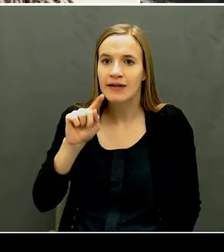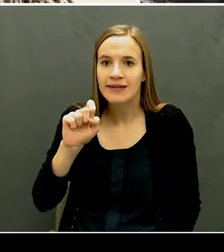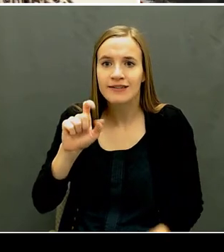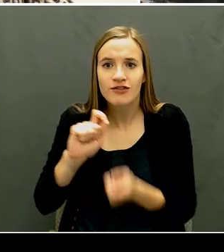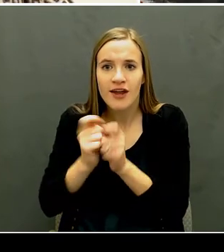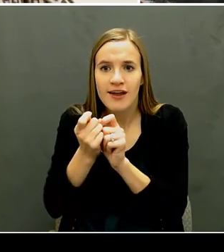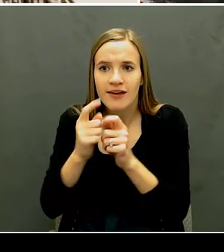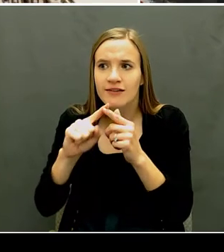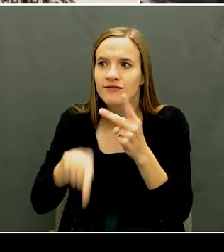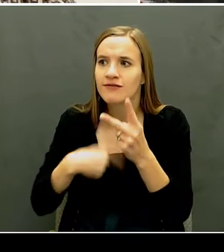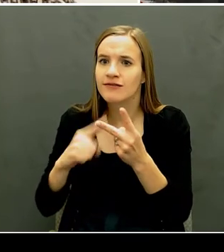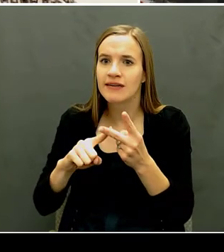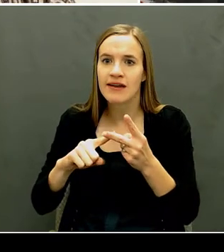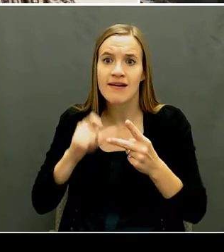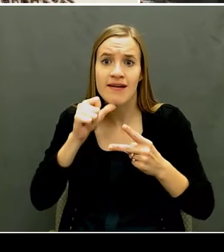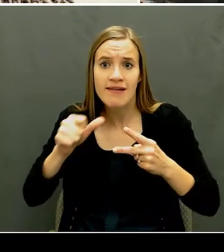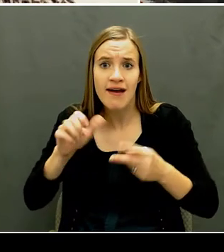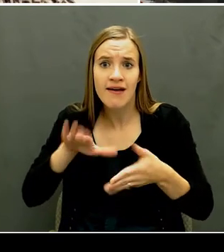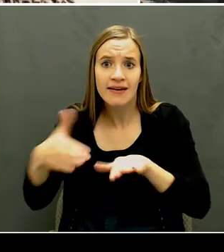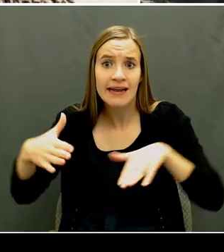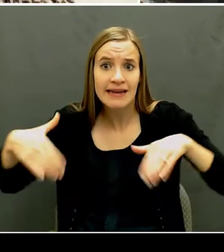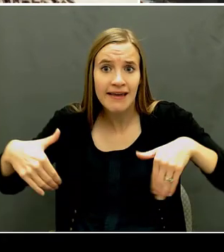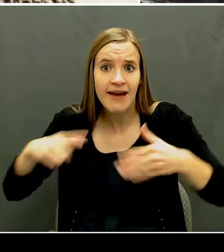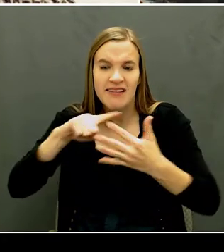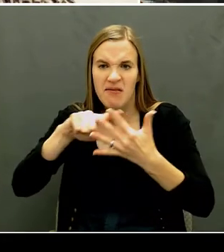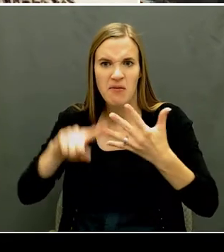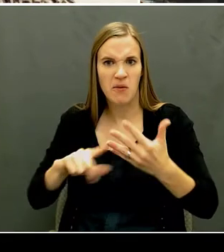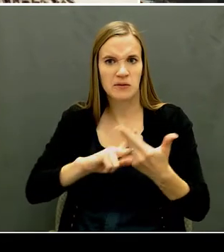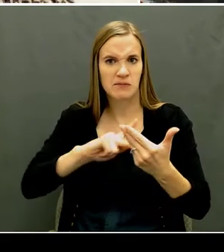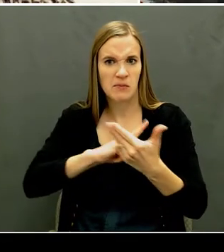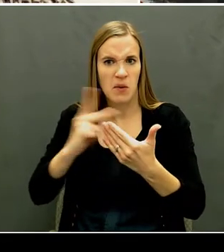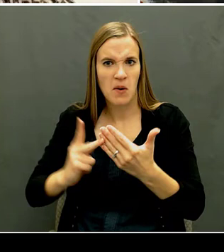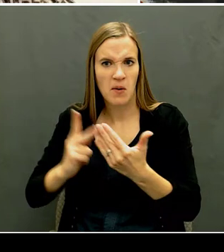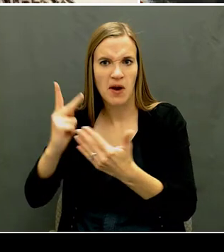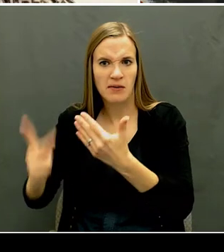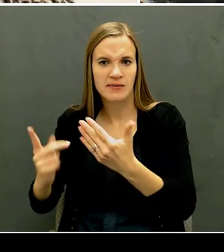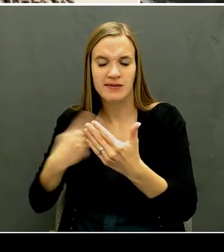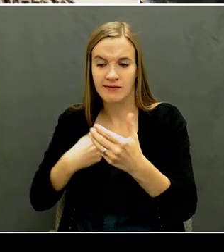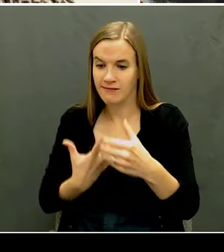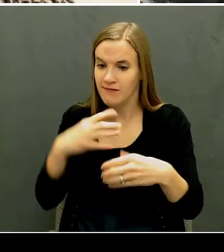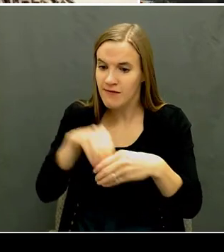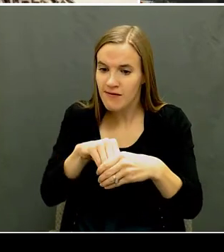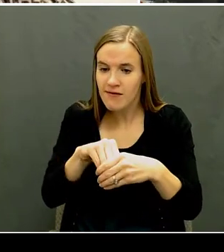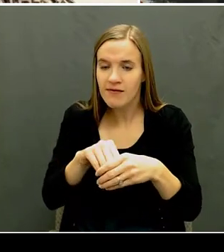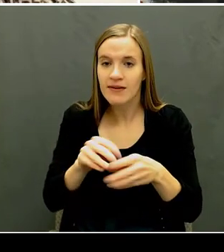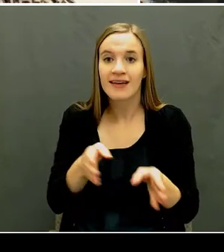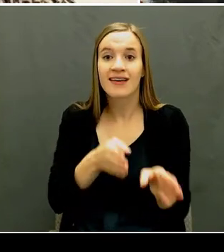the years and blessed to learn from people. I keep learning and the Legacy Project was important